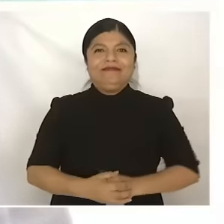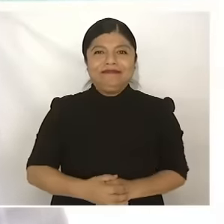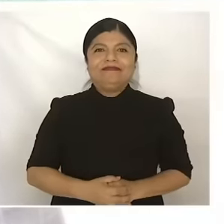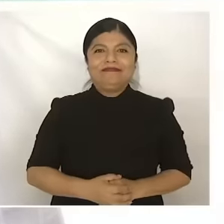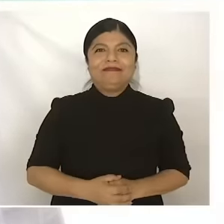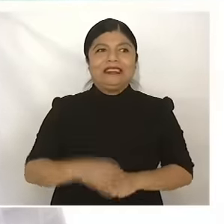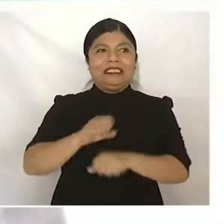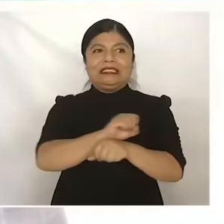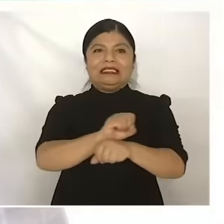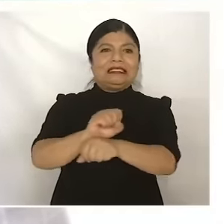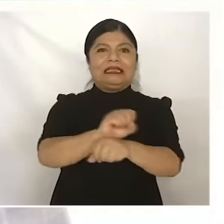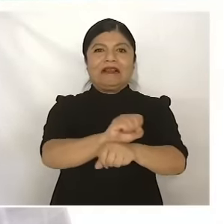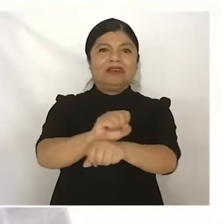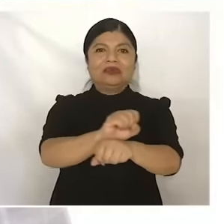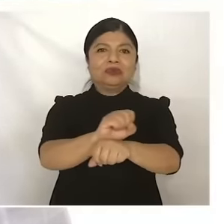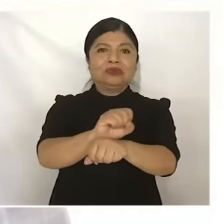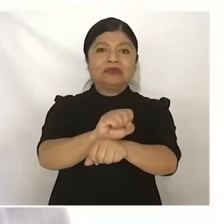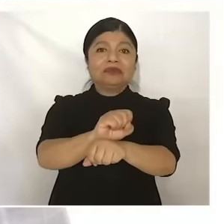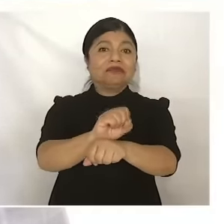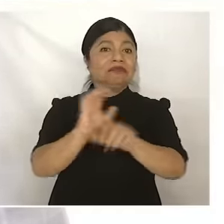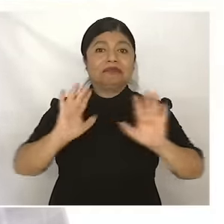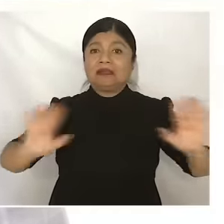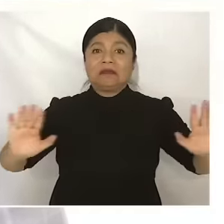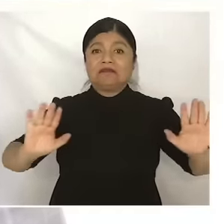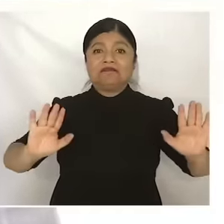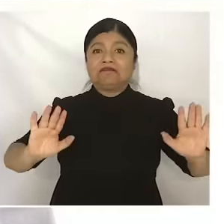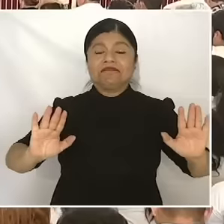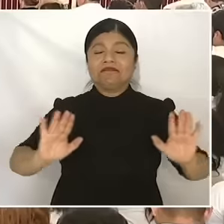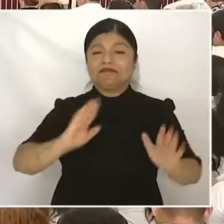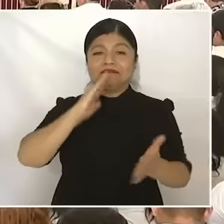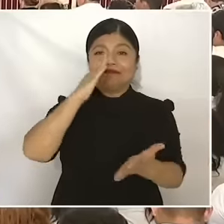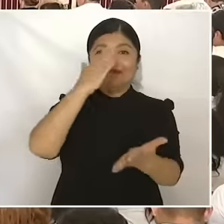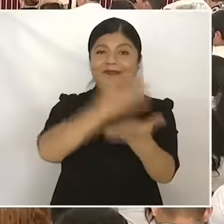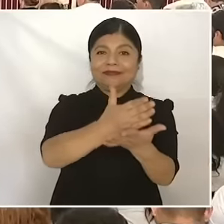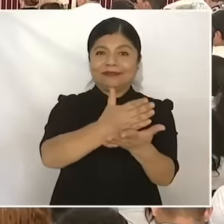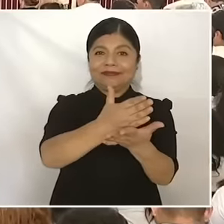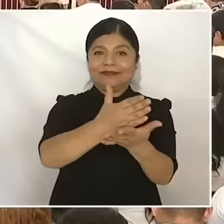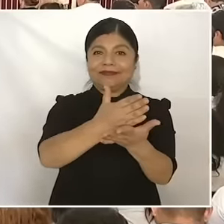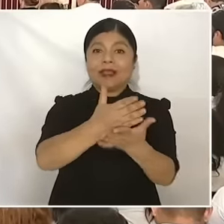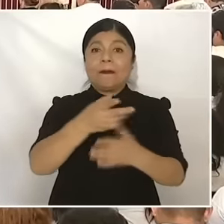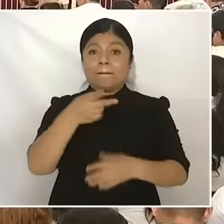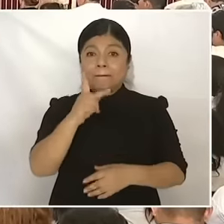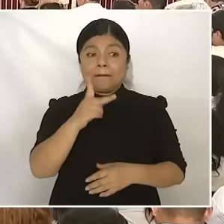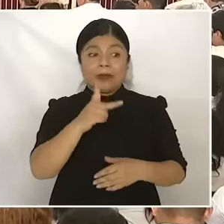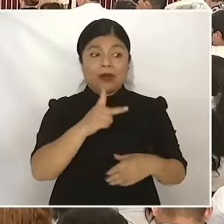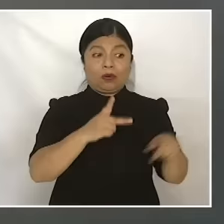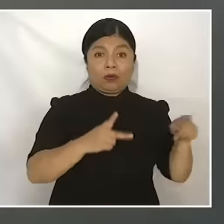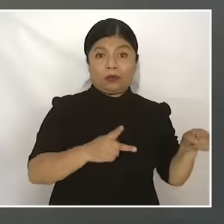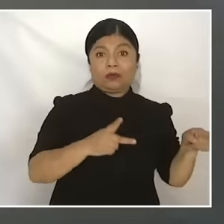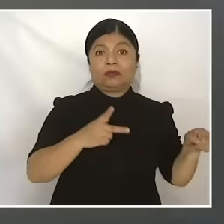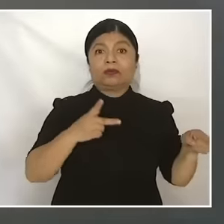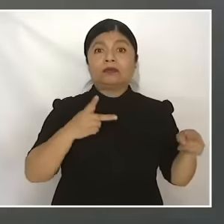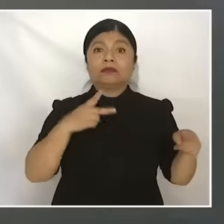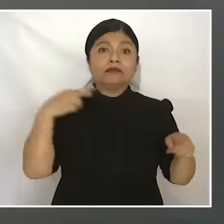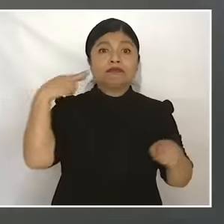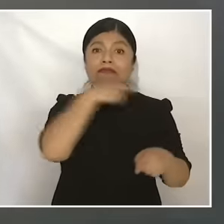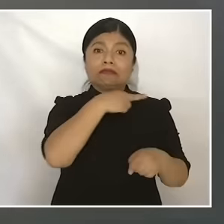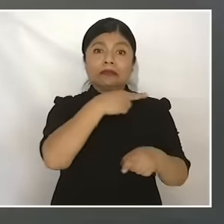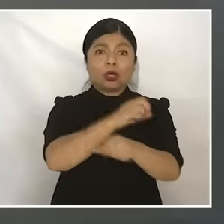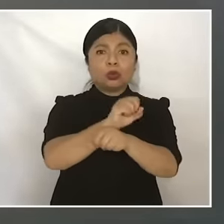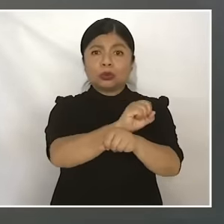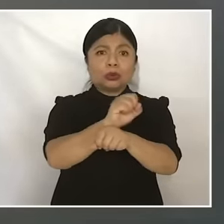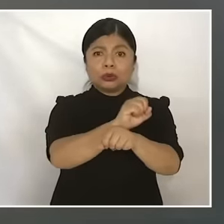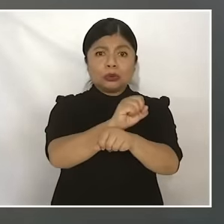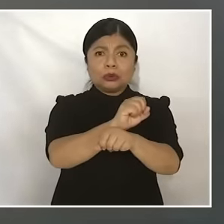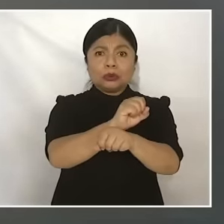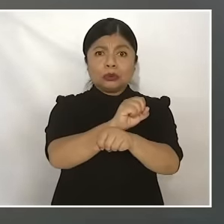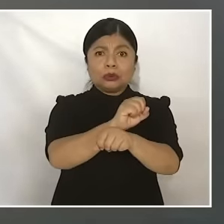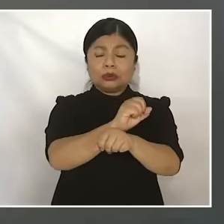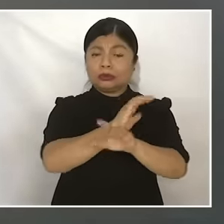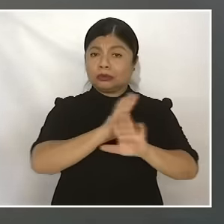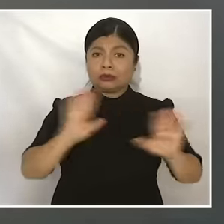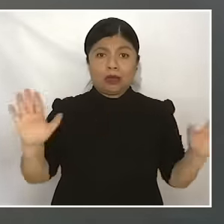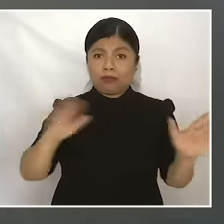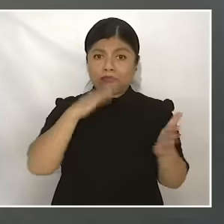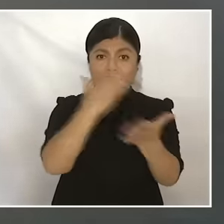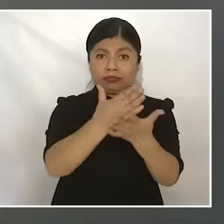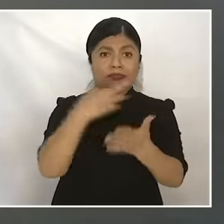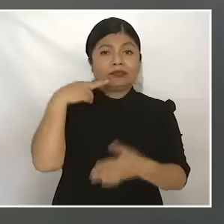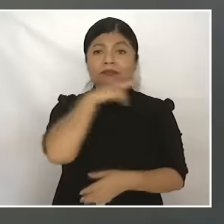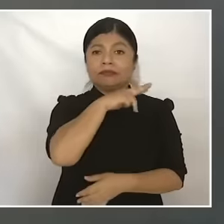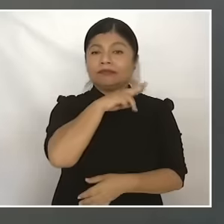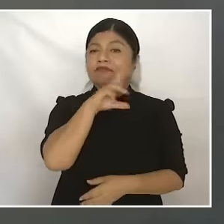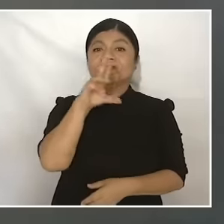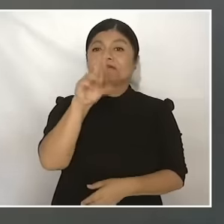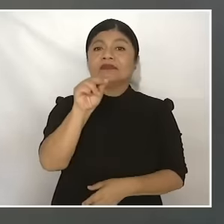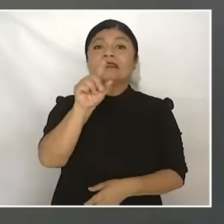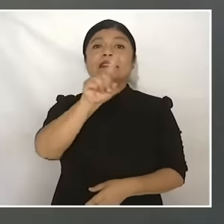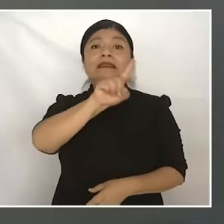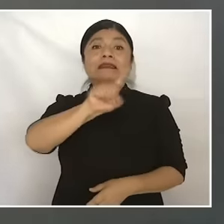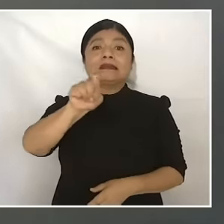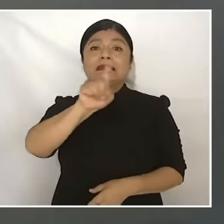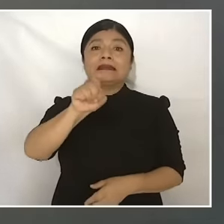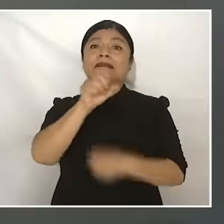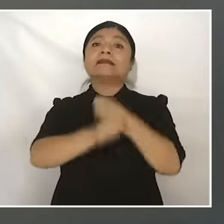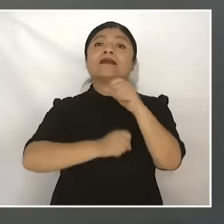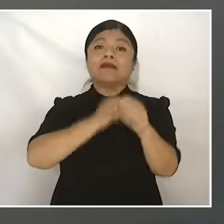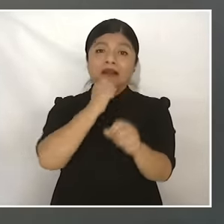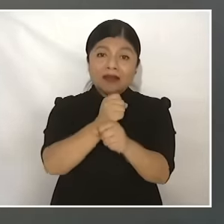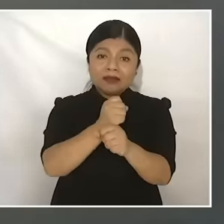eh soon it did not take us more than 100 years to achieve the abolition of slavery and here